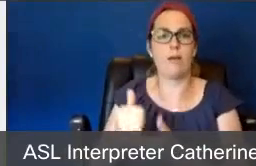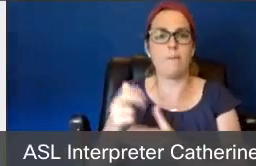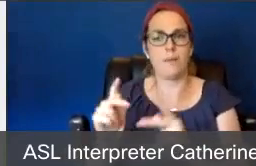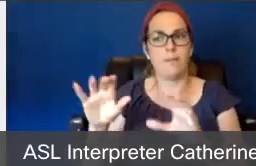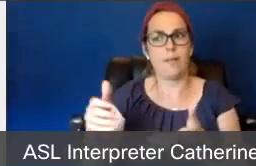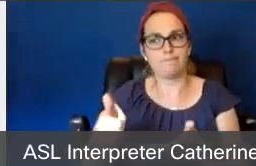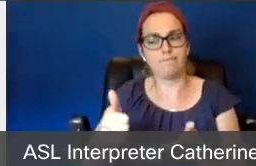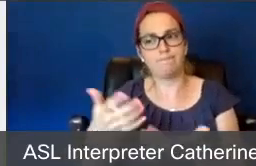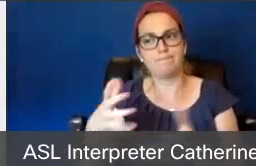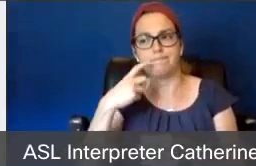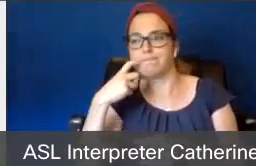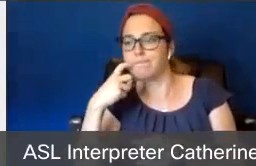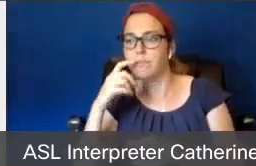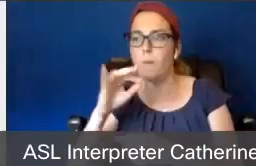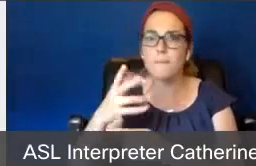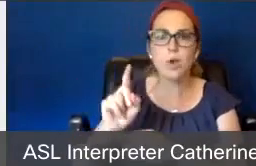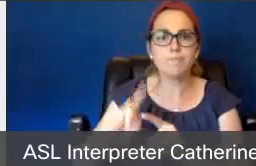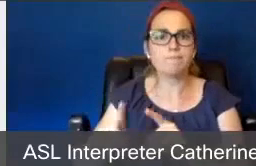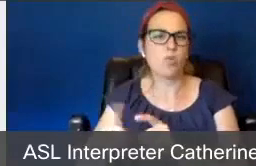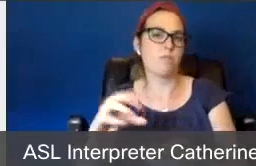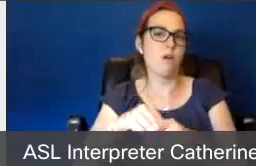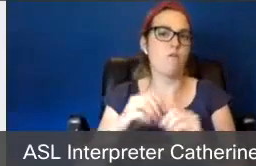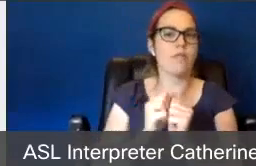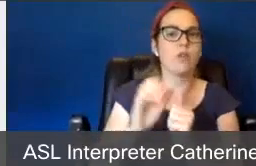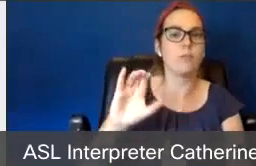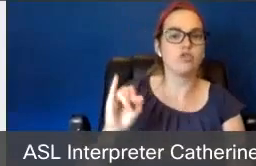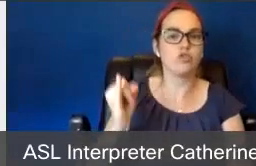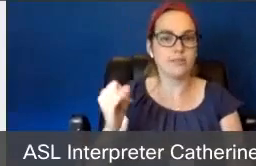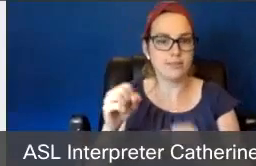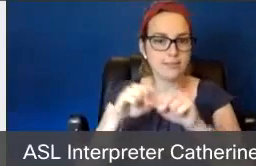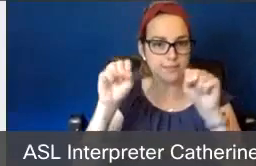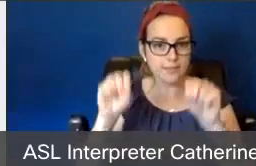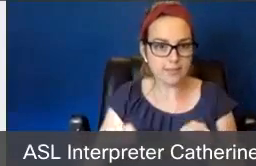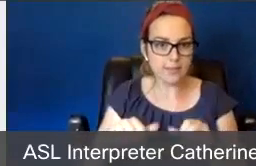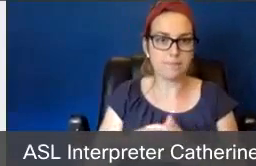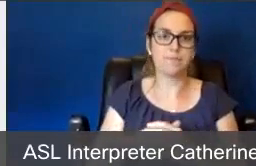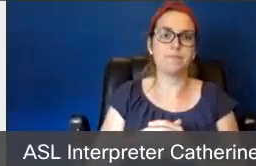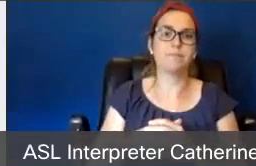He's a fellow of the American Psychological Association and the College of Physicians of Philadelphia